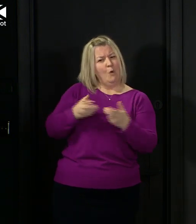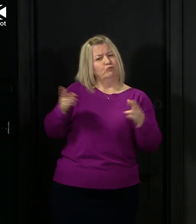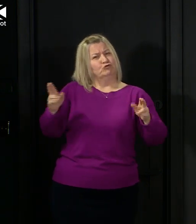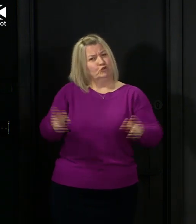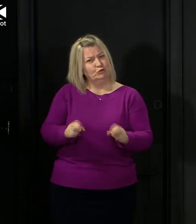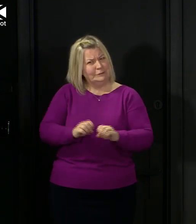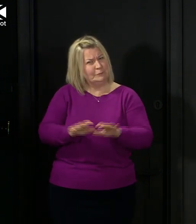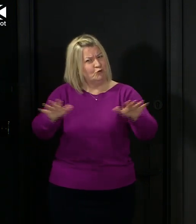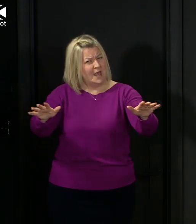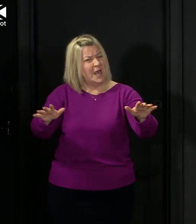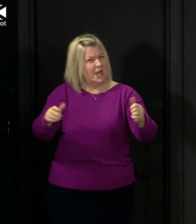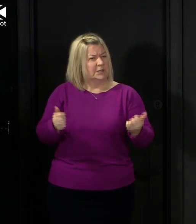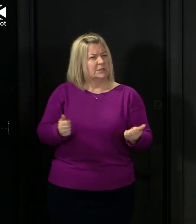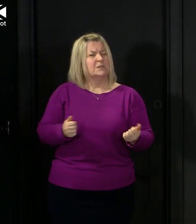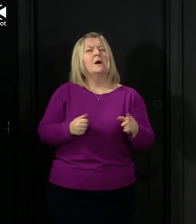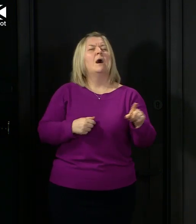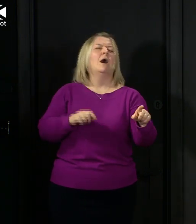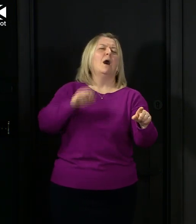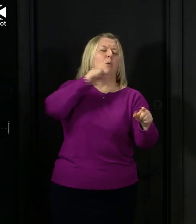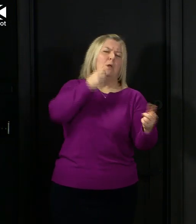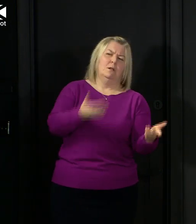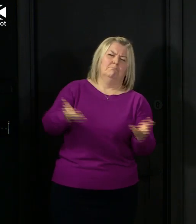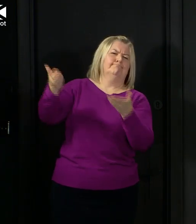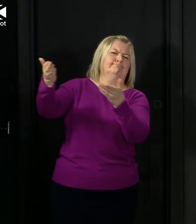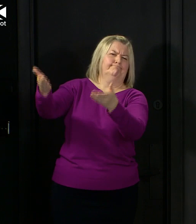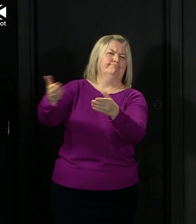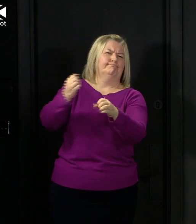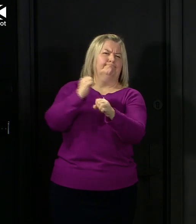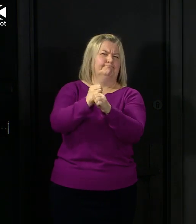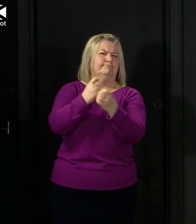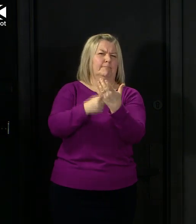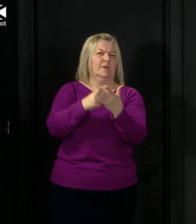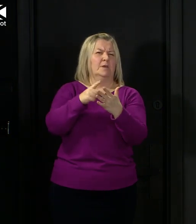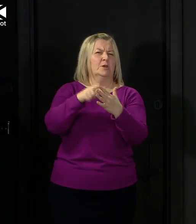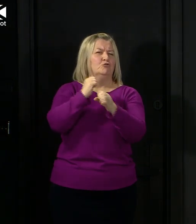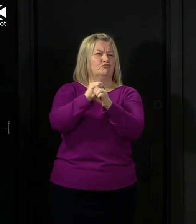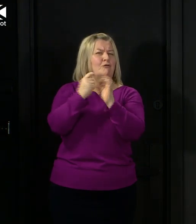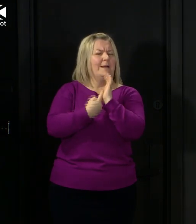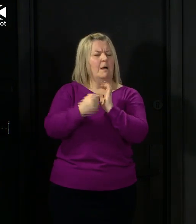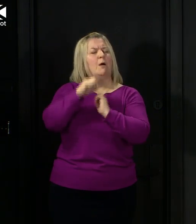in the modelling that we are doing and we, as I think we spoke about last week, we are